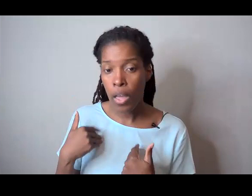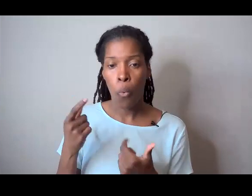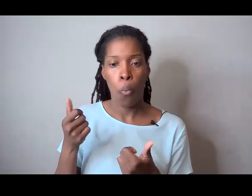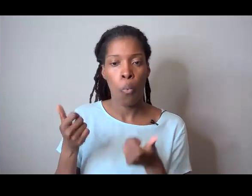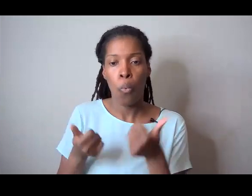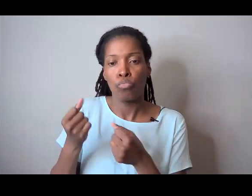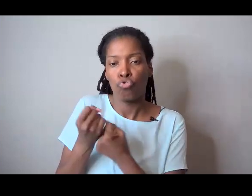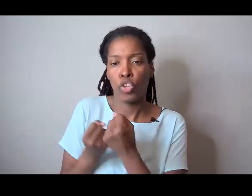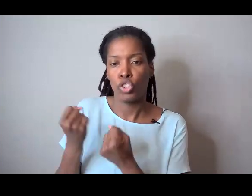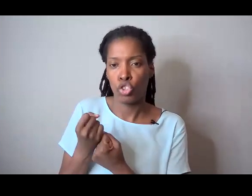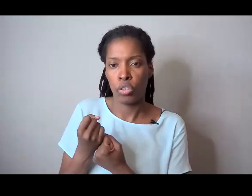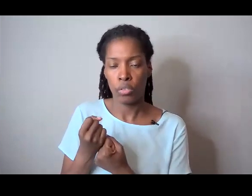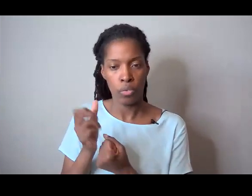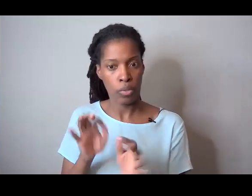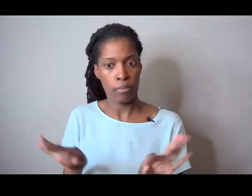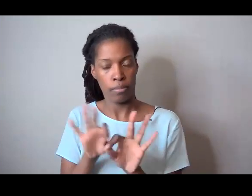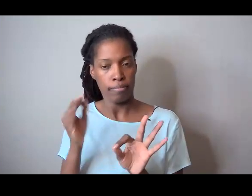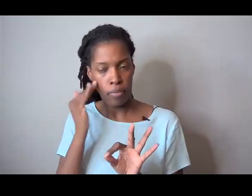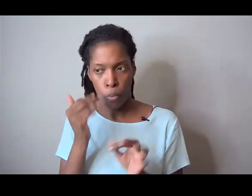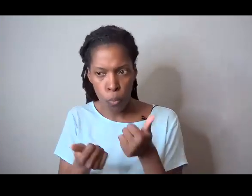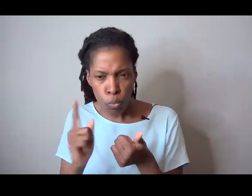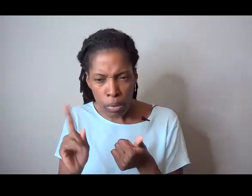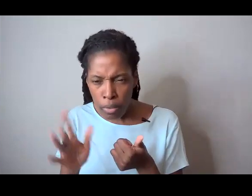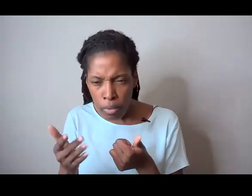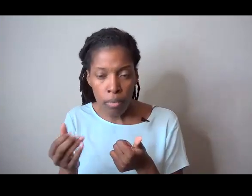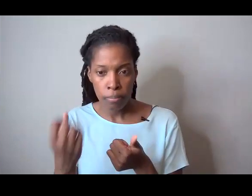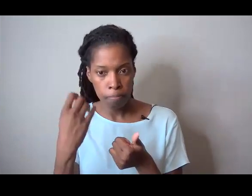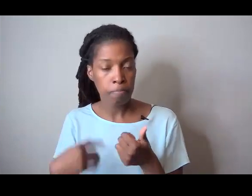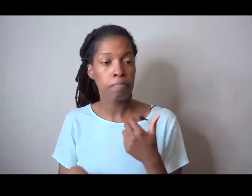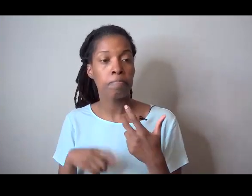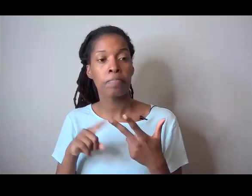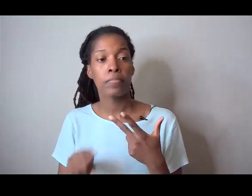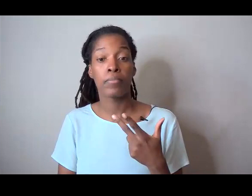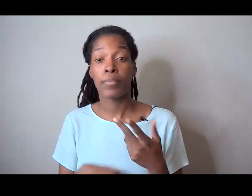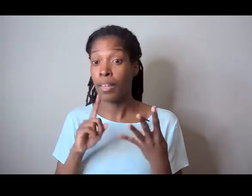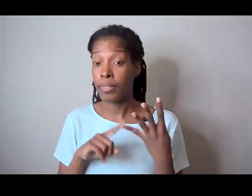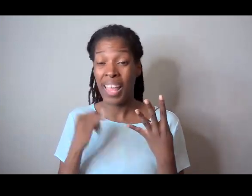It's helpful to give them some details about that and if there are any co-owners,